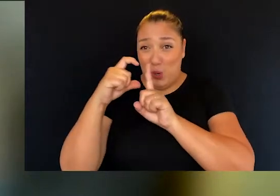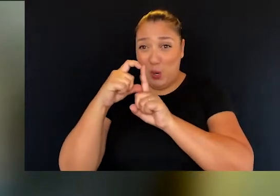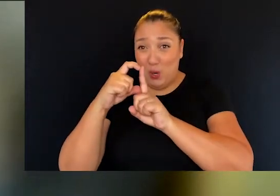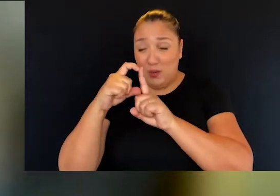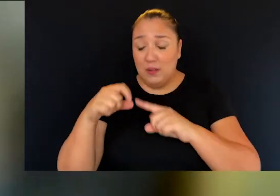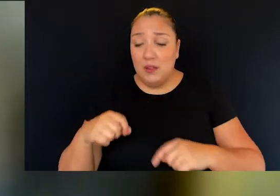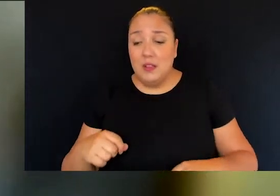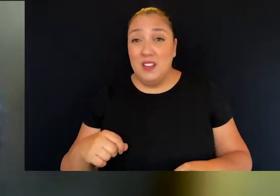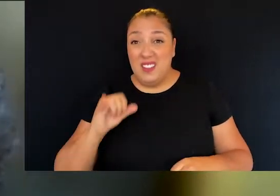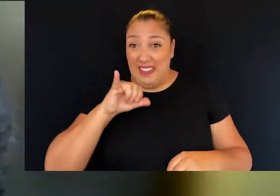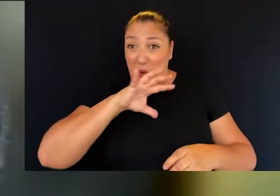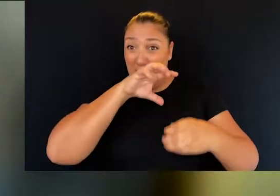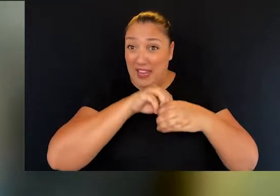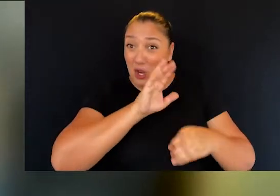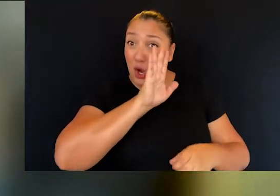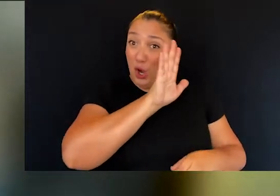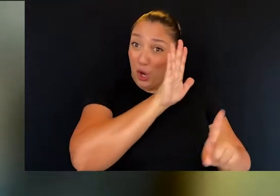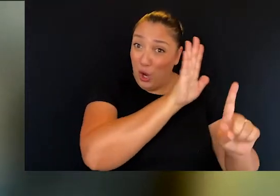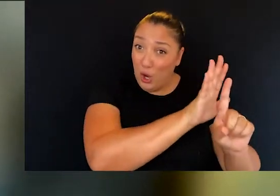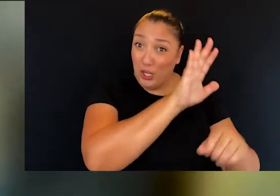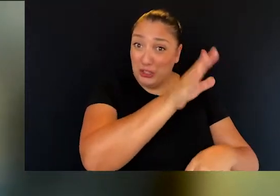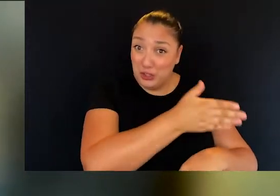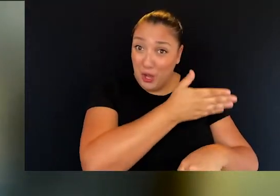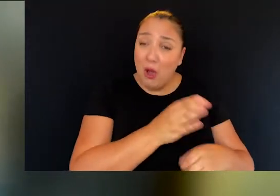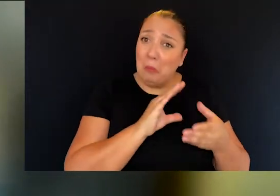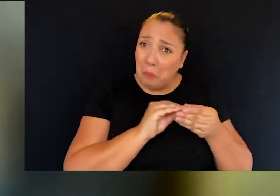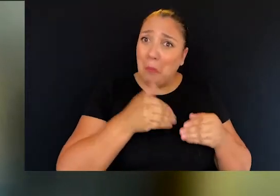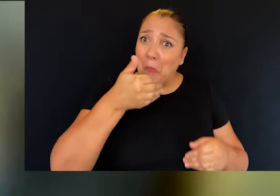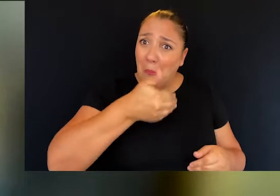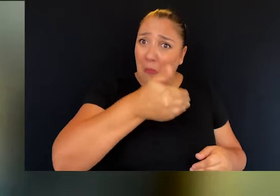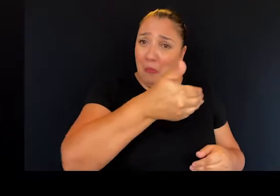was in her song stated a few times,